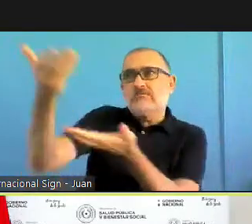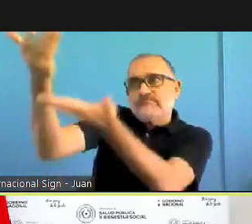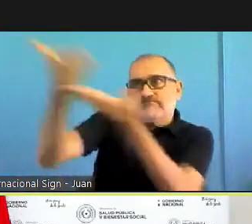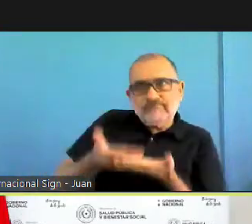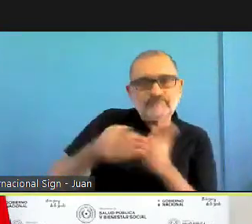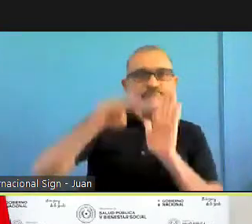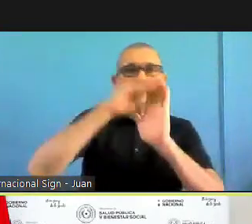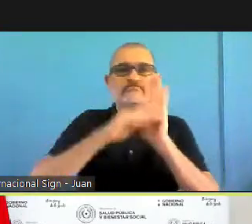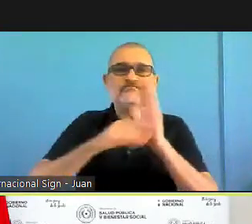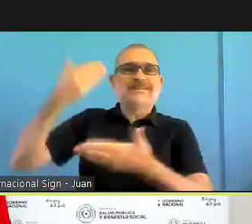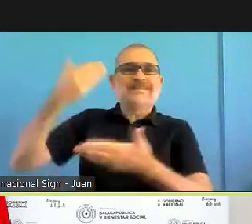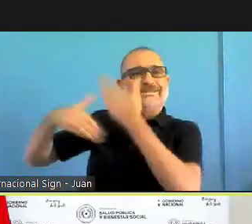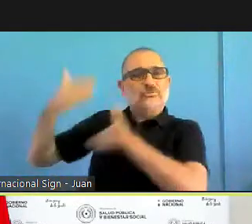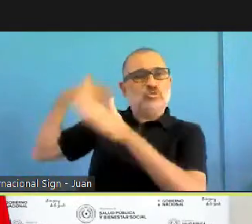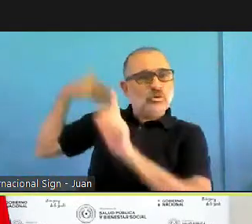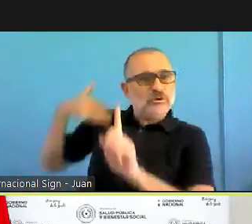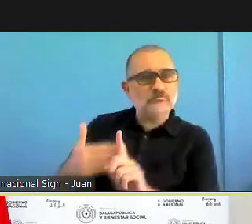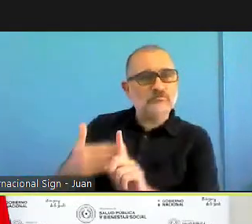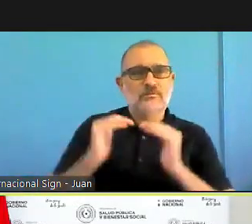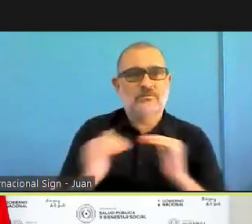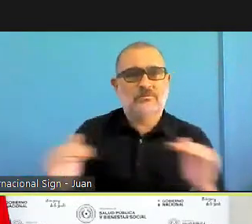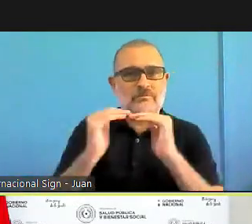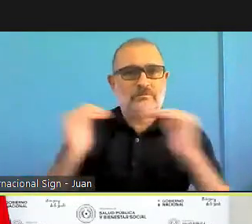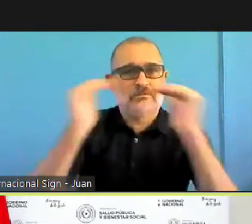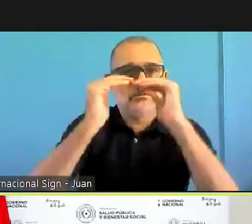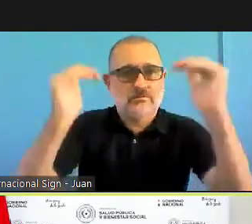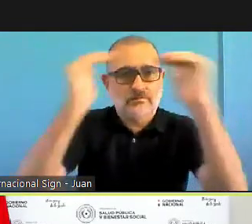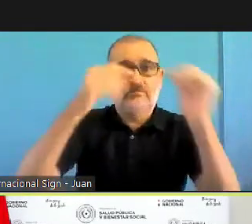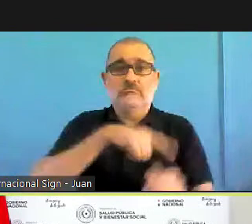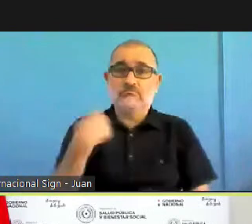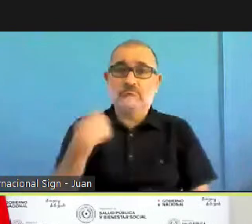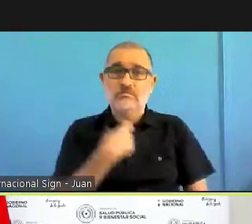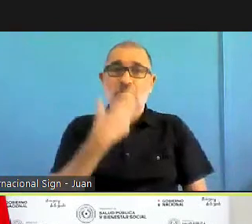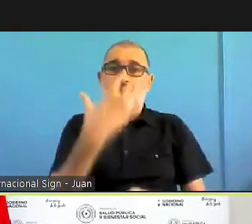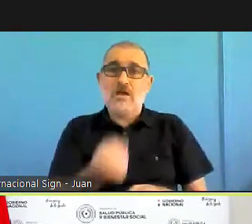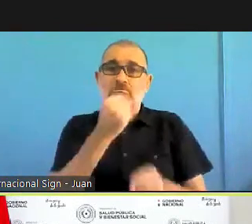Now, this shows you an illustration from our mental health campaign.